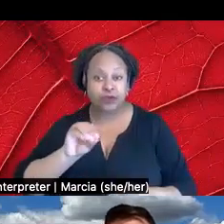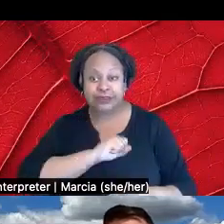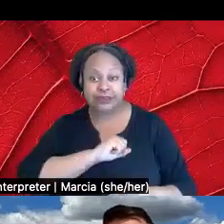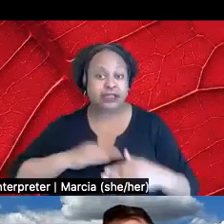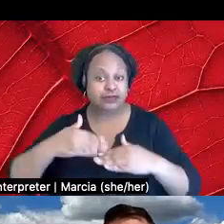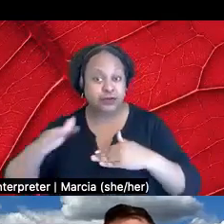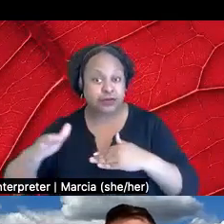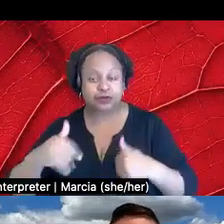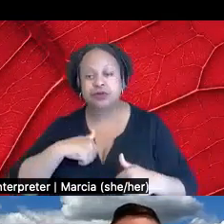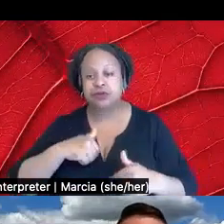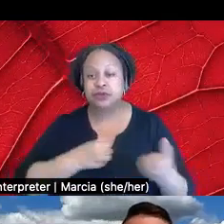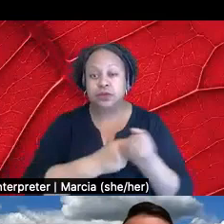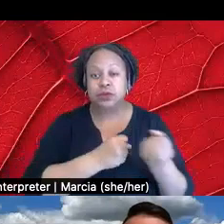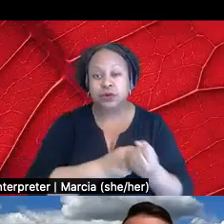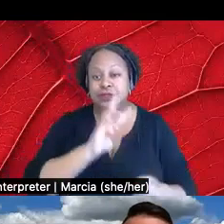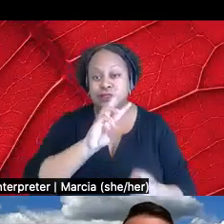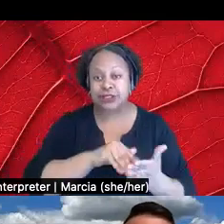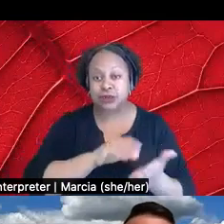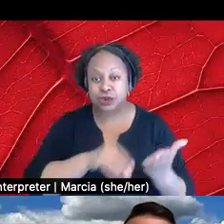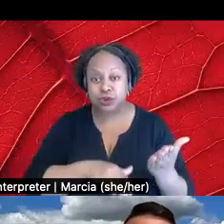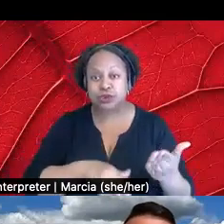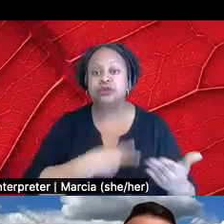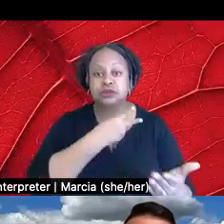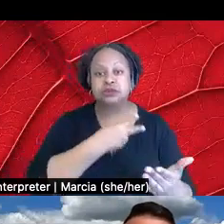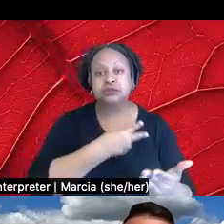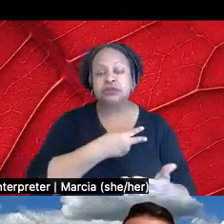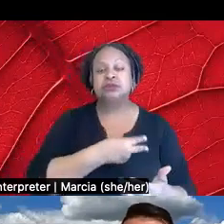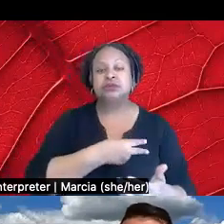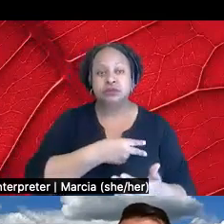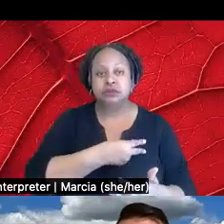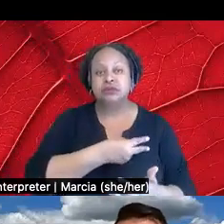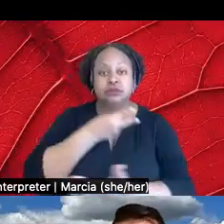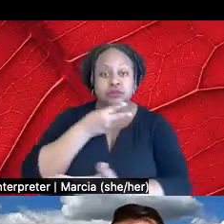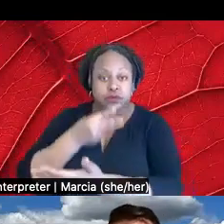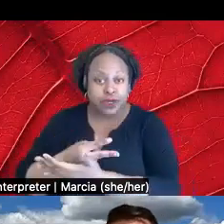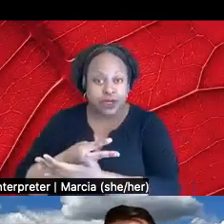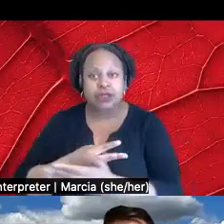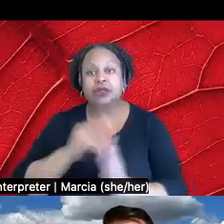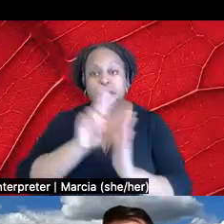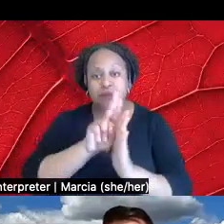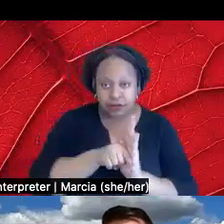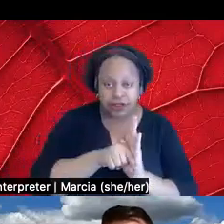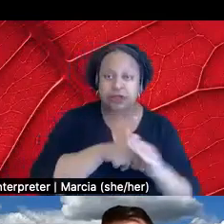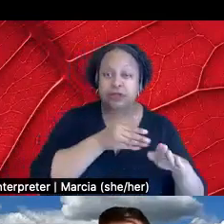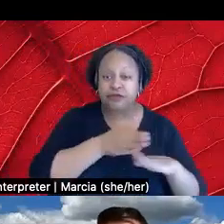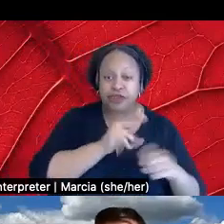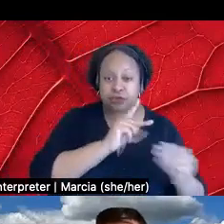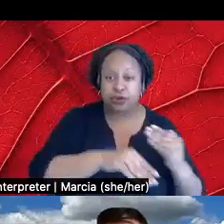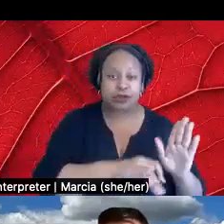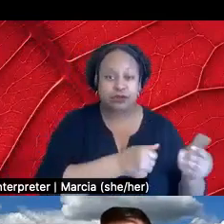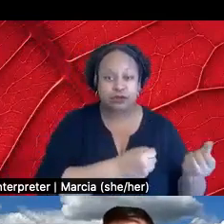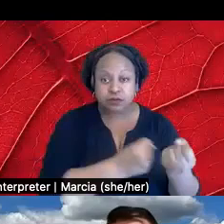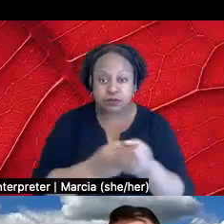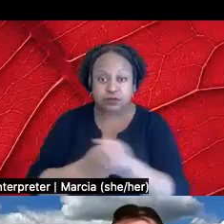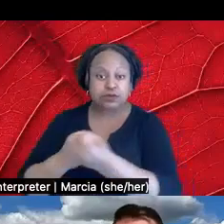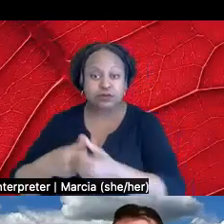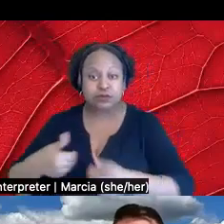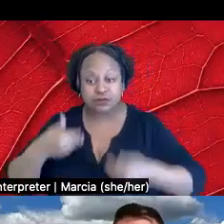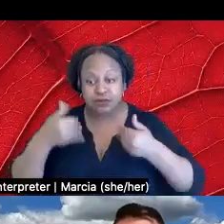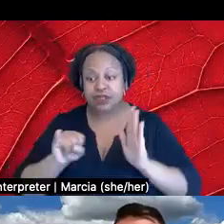6,000 students across a range of graduate, undergraduate and professional programs. Identify as a white cisgender male, use the pronouns he,